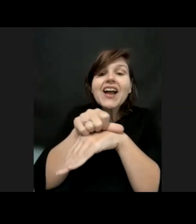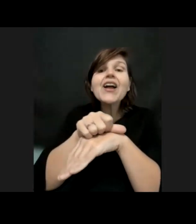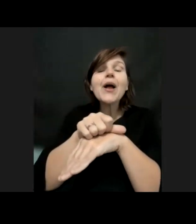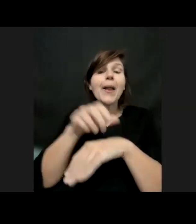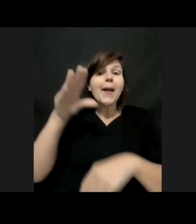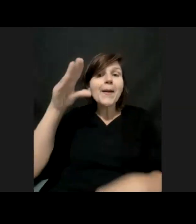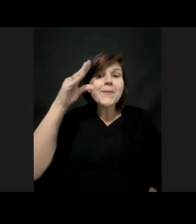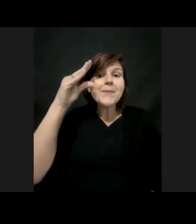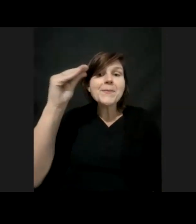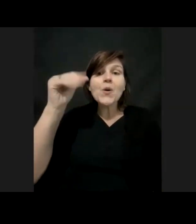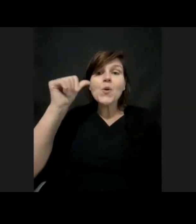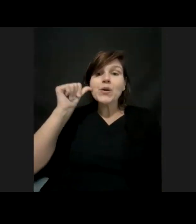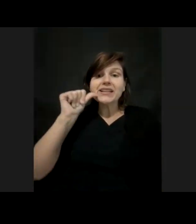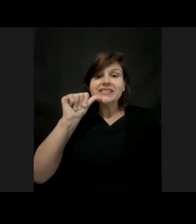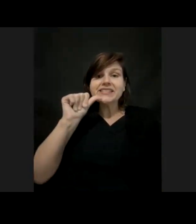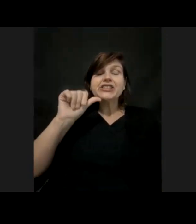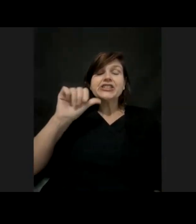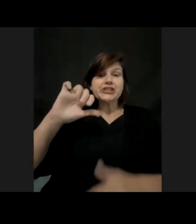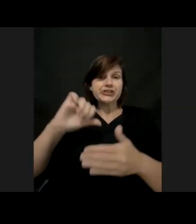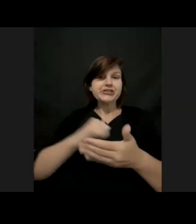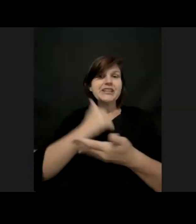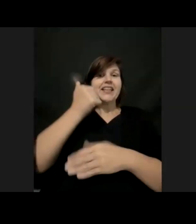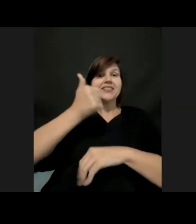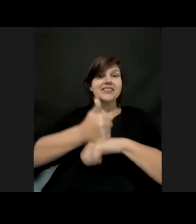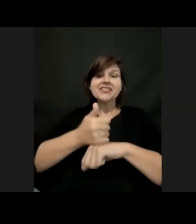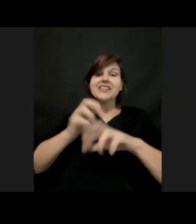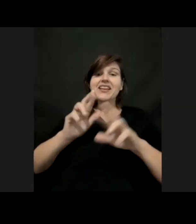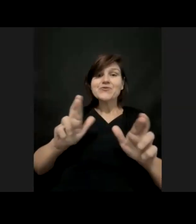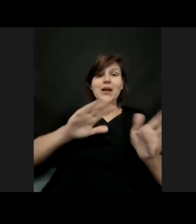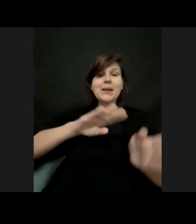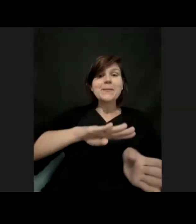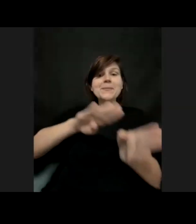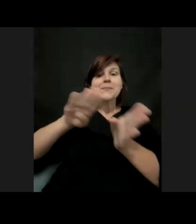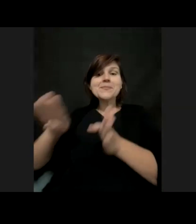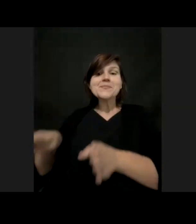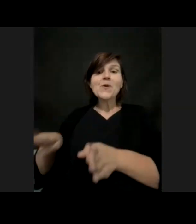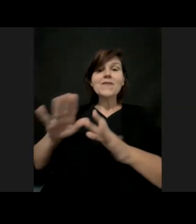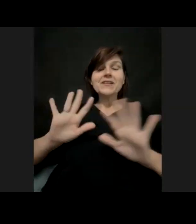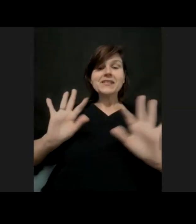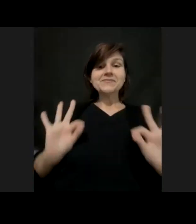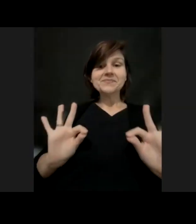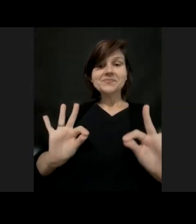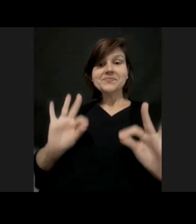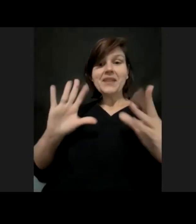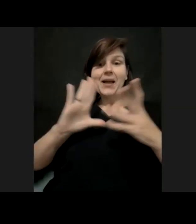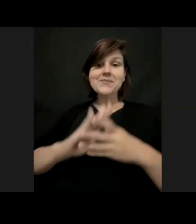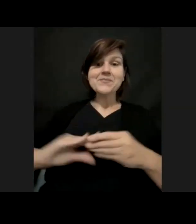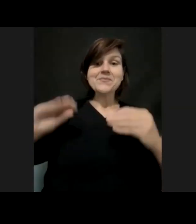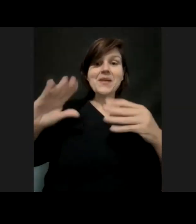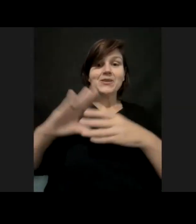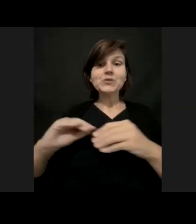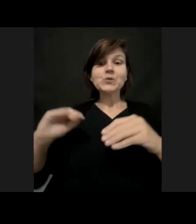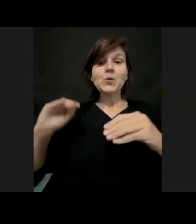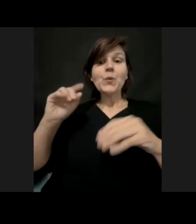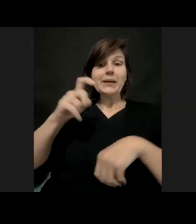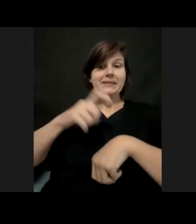Let me just get myself sorted out. I have to move the furniture in my Story Time studio. Okay, where are you, Marvin?